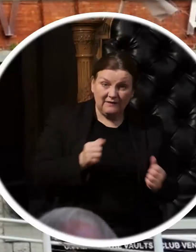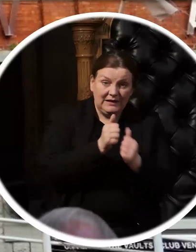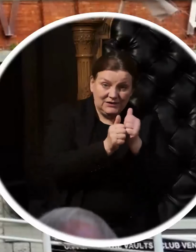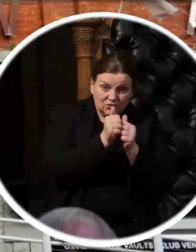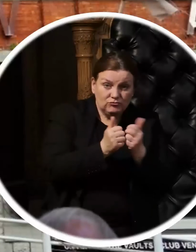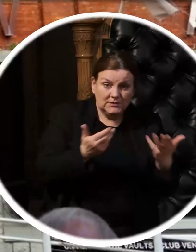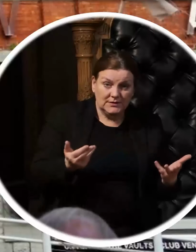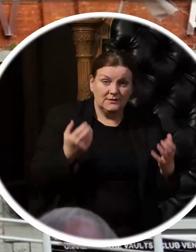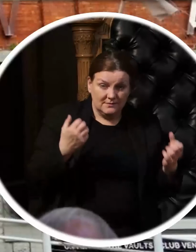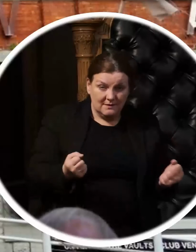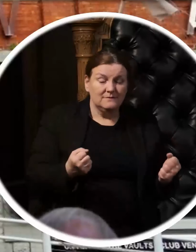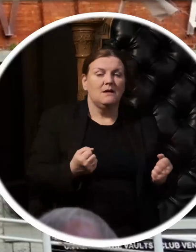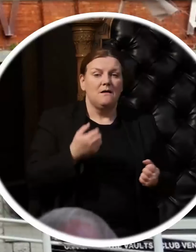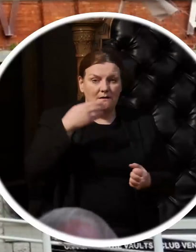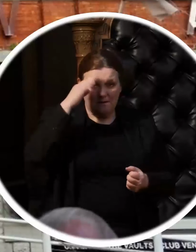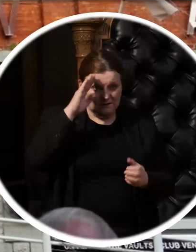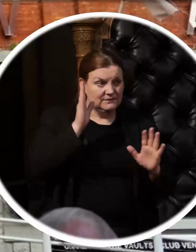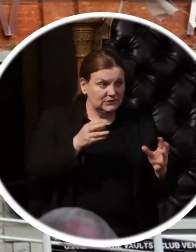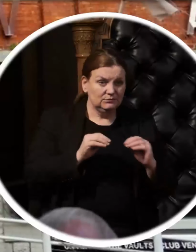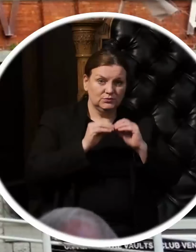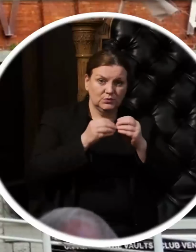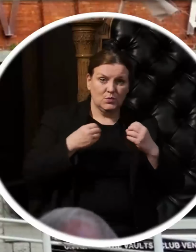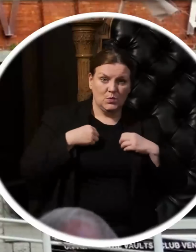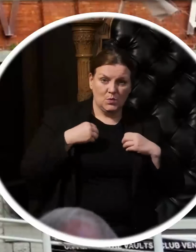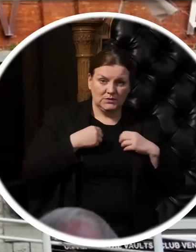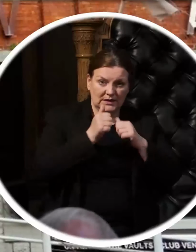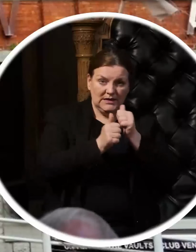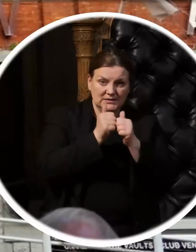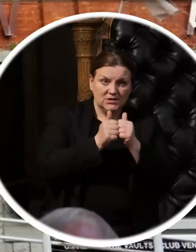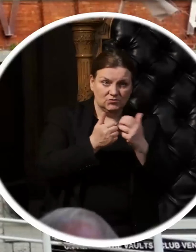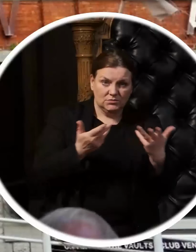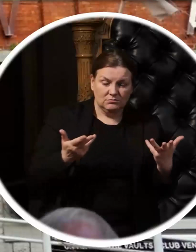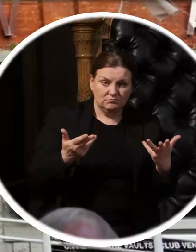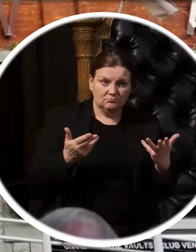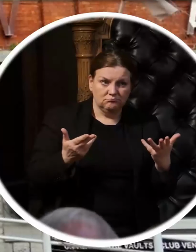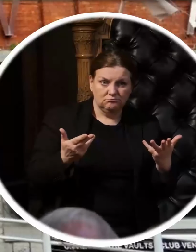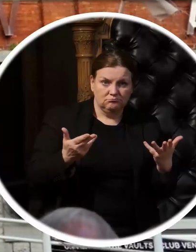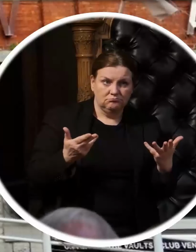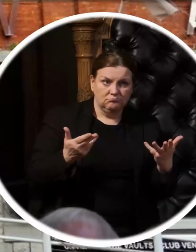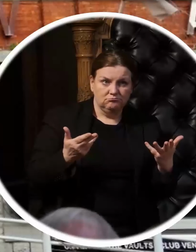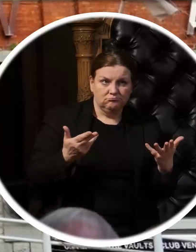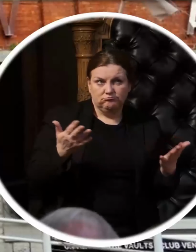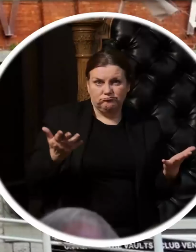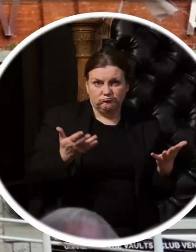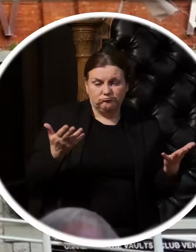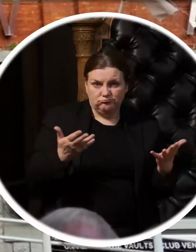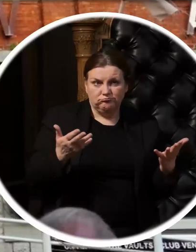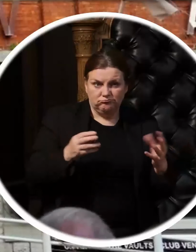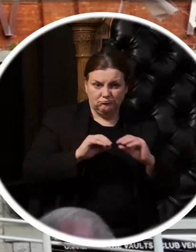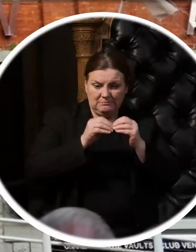Ireland did produce its own industrial manufacturing.